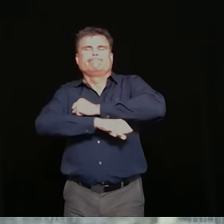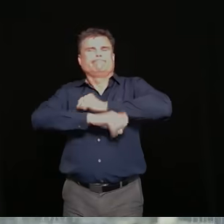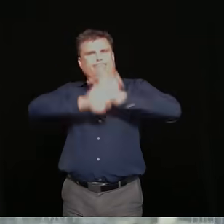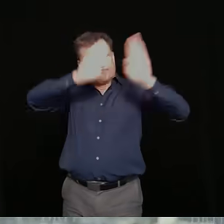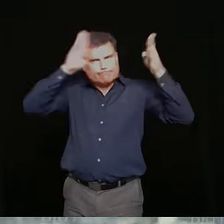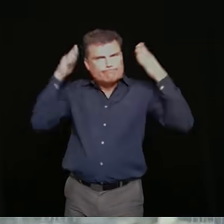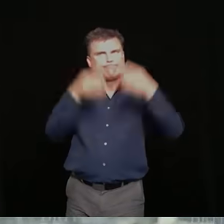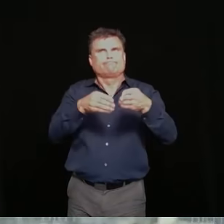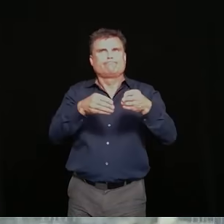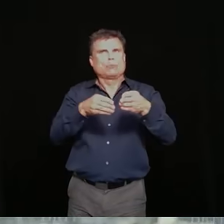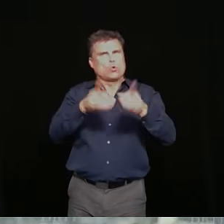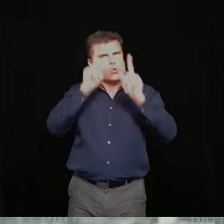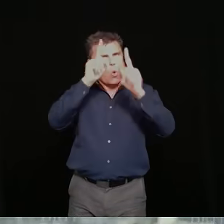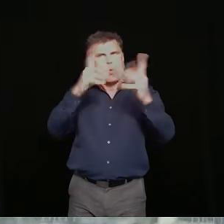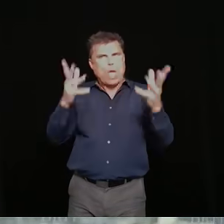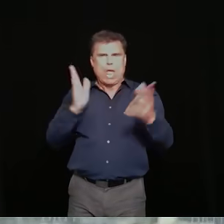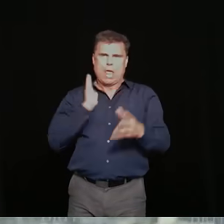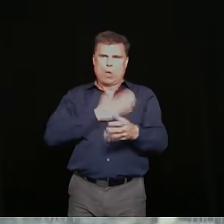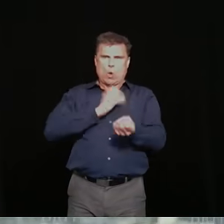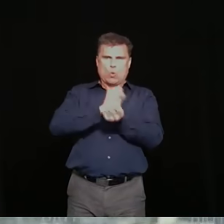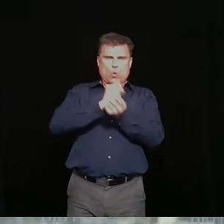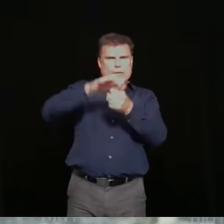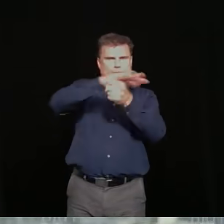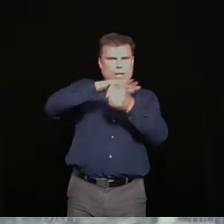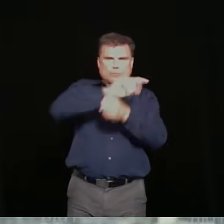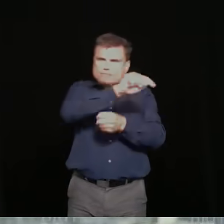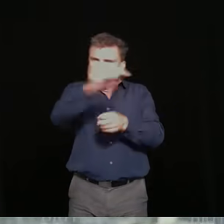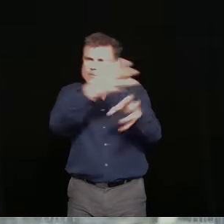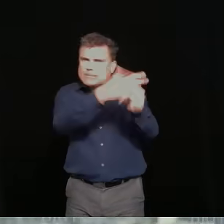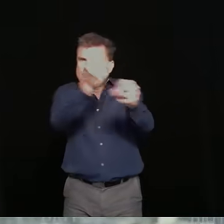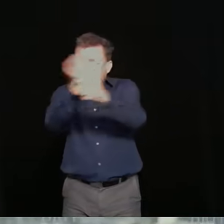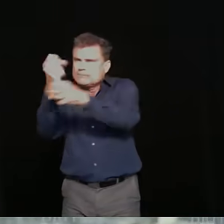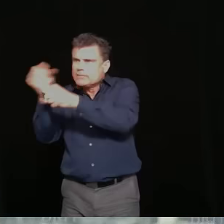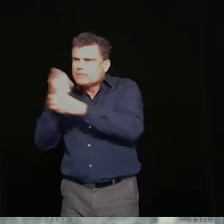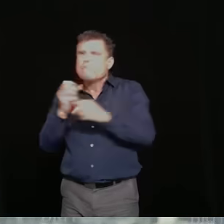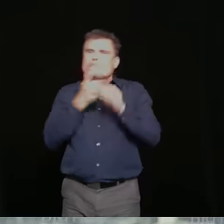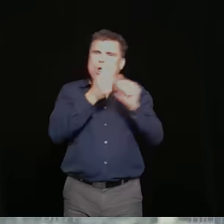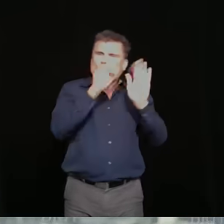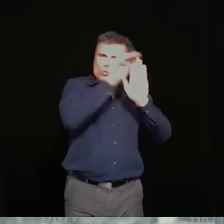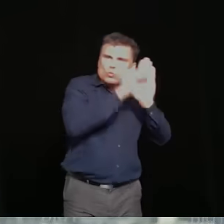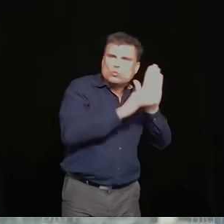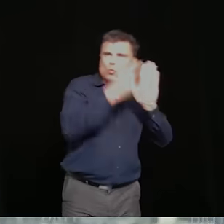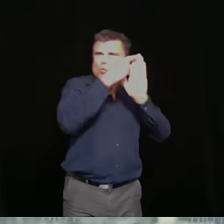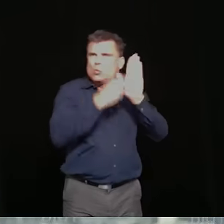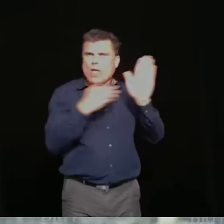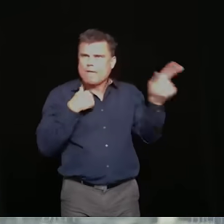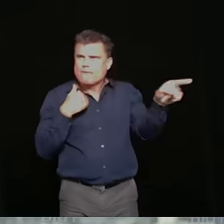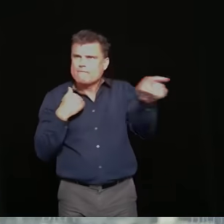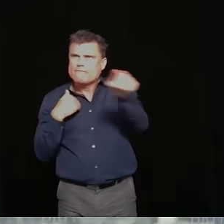This comes from quandary global. DOUG Hello Doctor thank you for this on Monday told us that there was